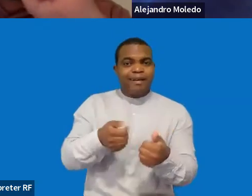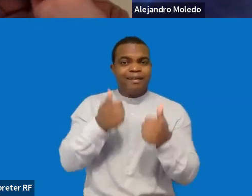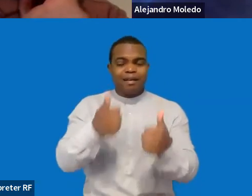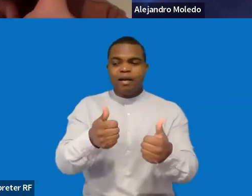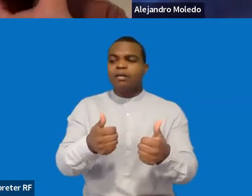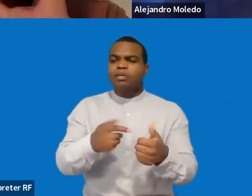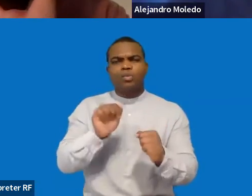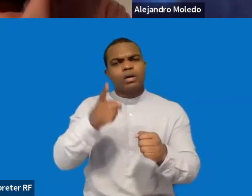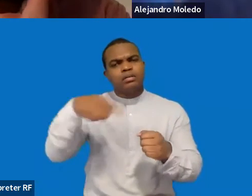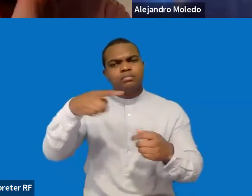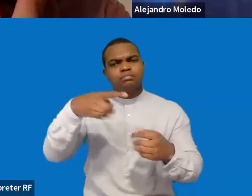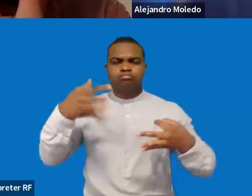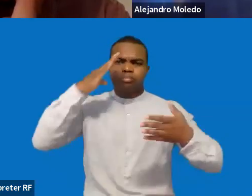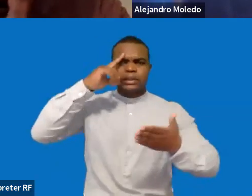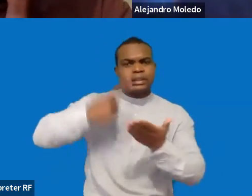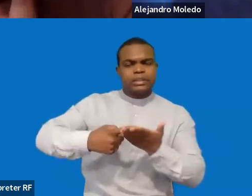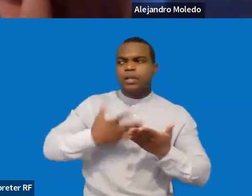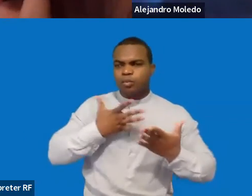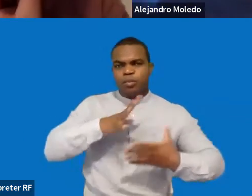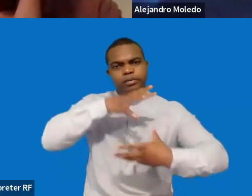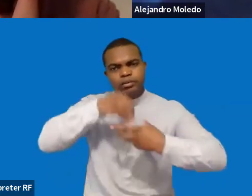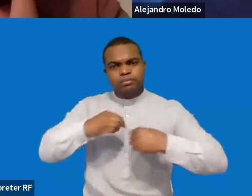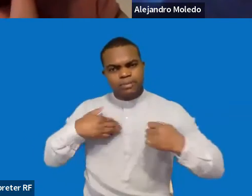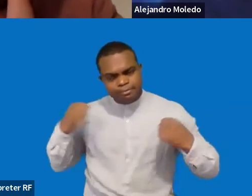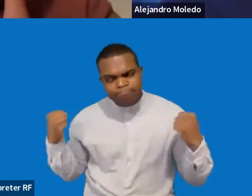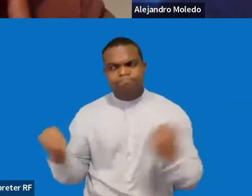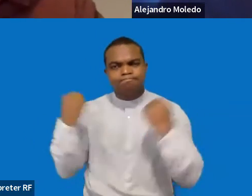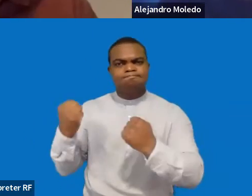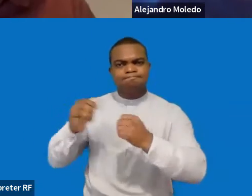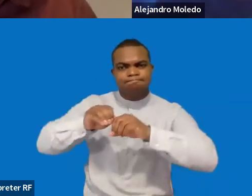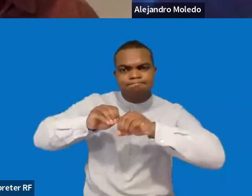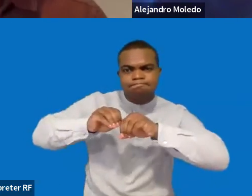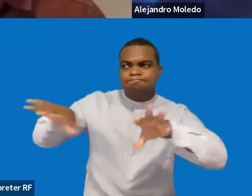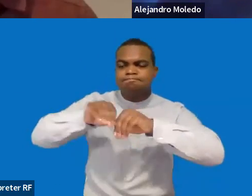your opinion, your proposals or EDF proposals, that you can always use,